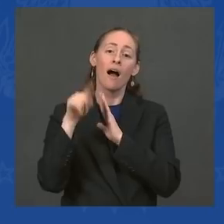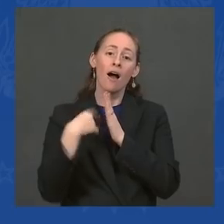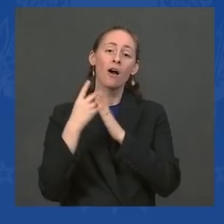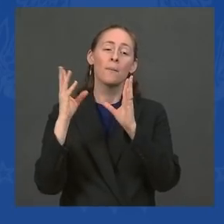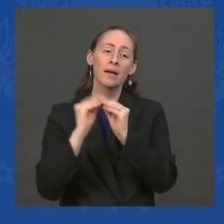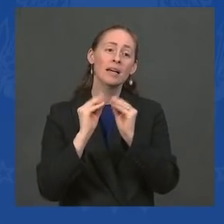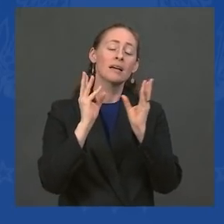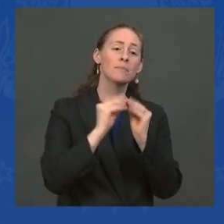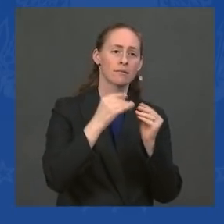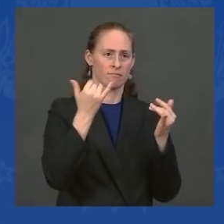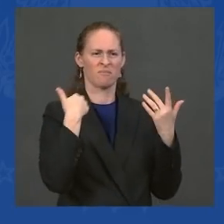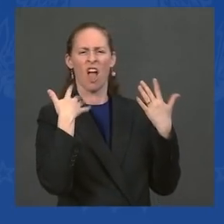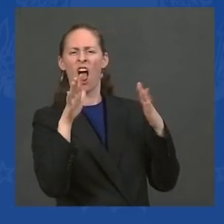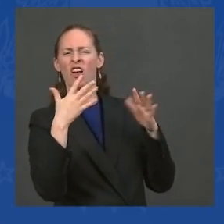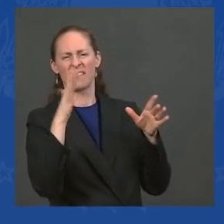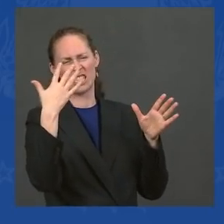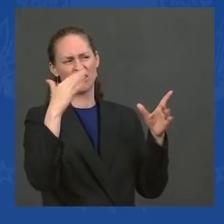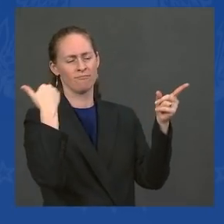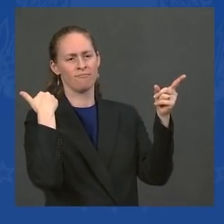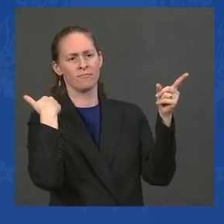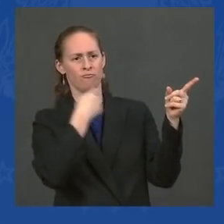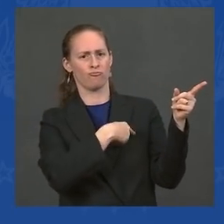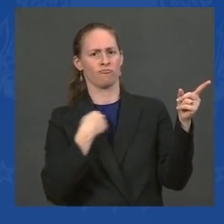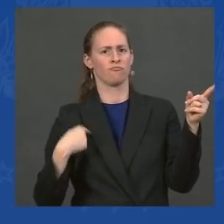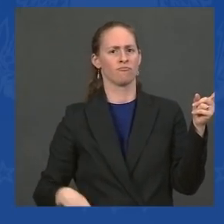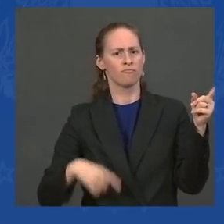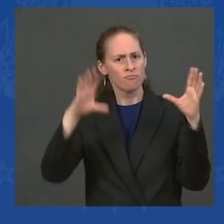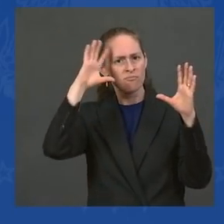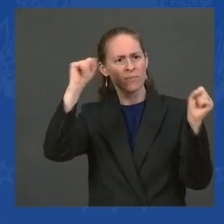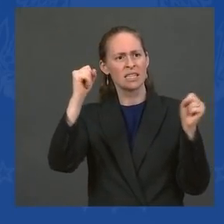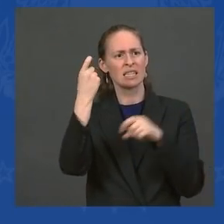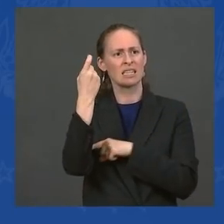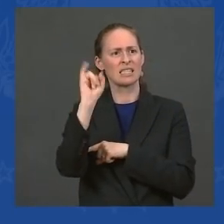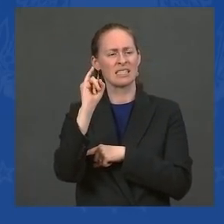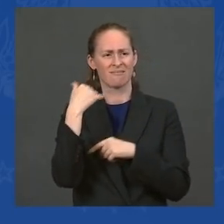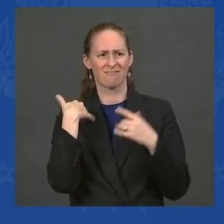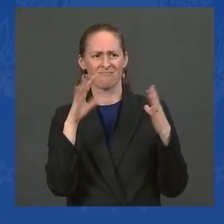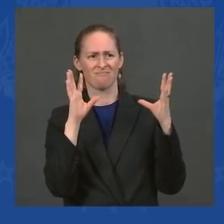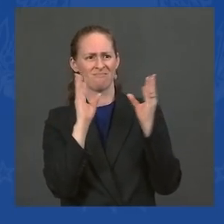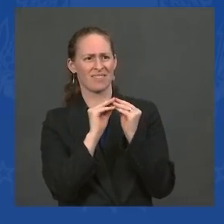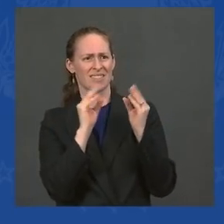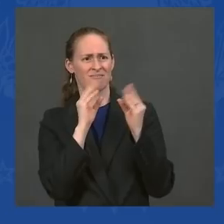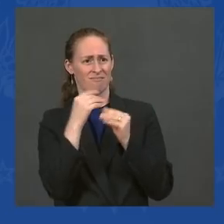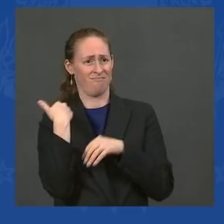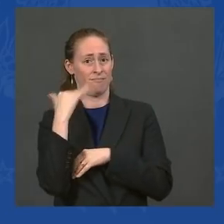I spent more time with him, I believe, than any other world leader has -- when I was Vice President and now, on the phone.